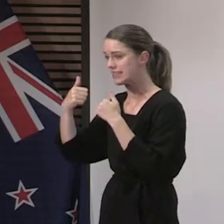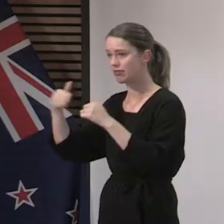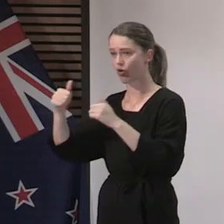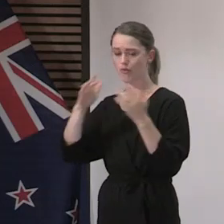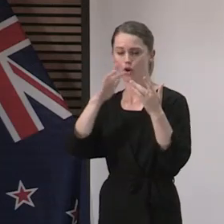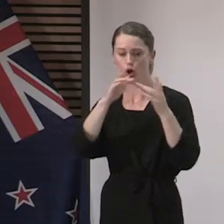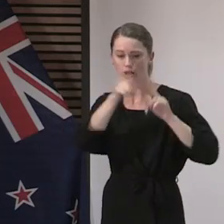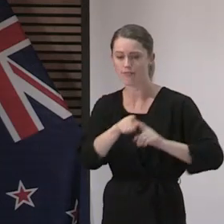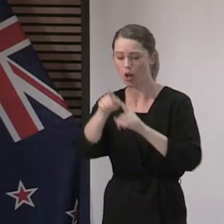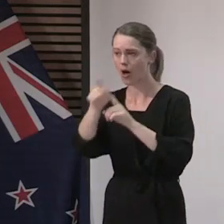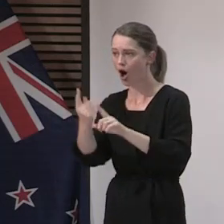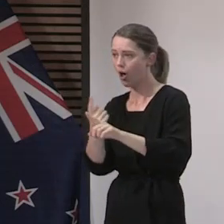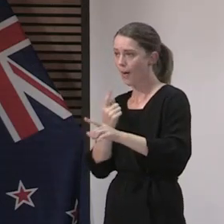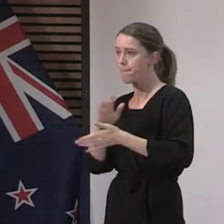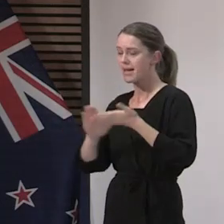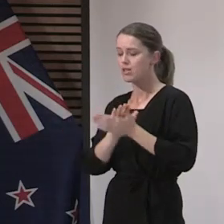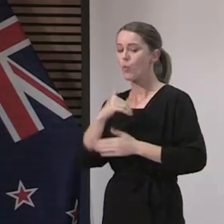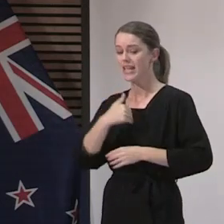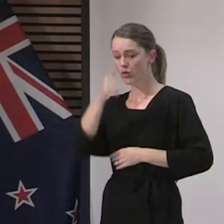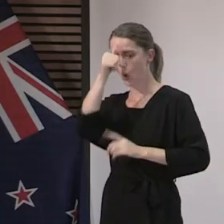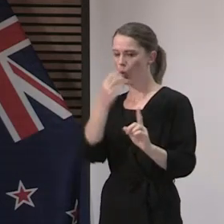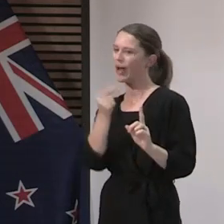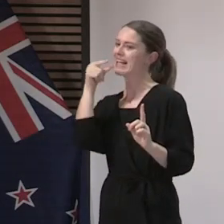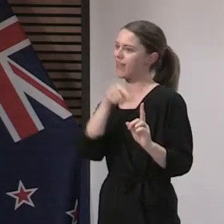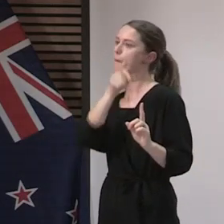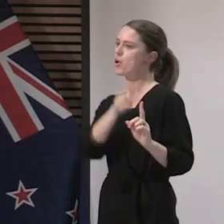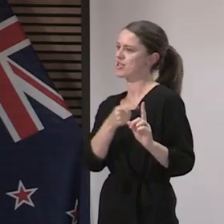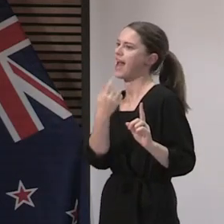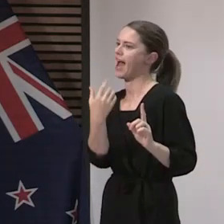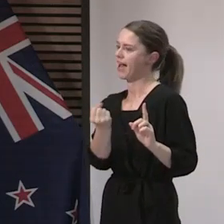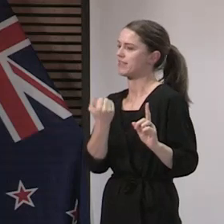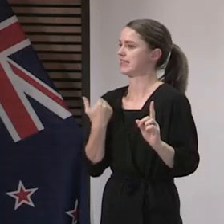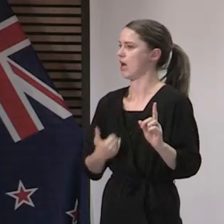emphasise this enough. All of our success in contact tracing